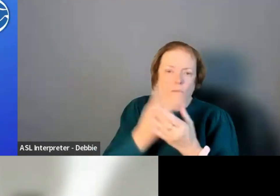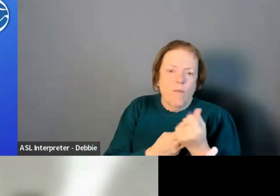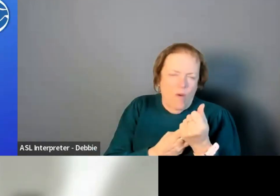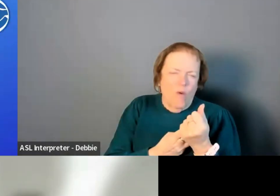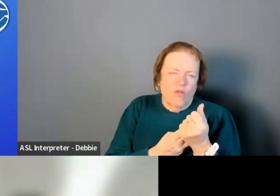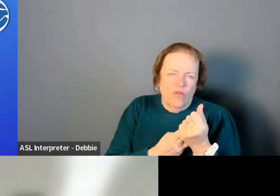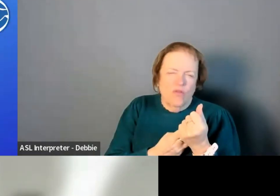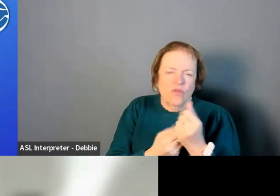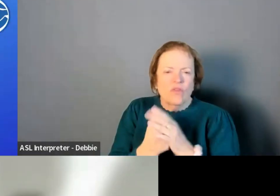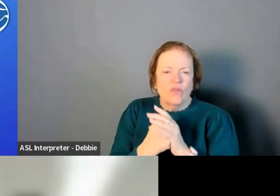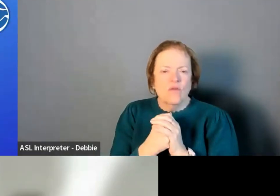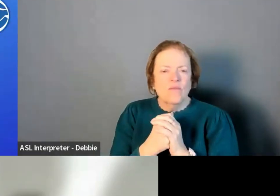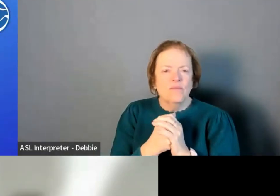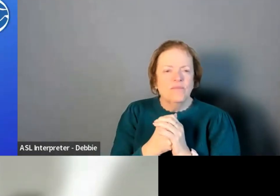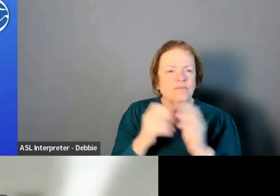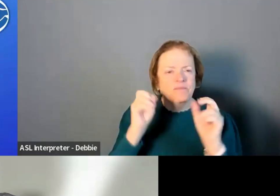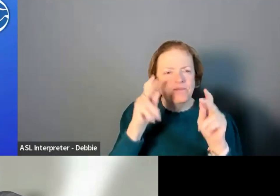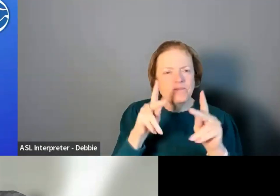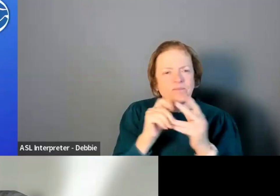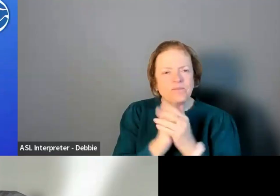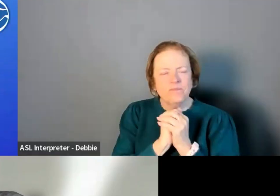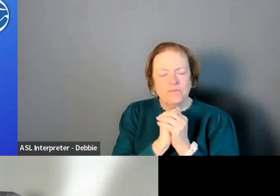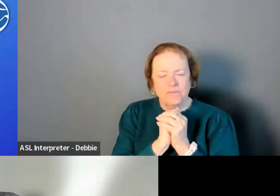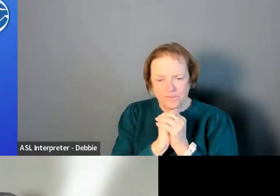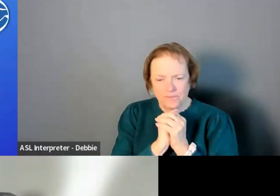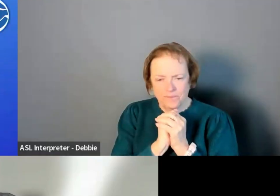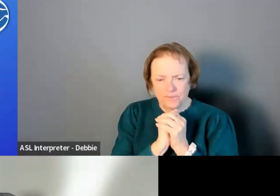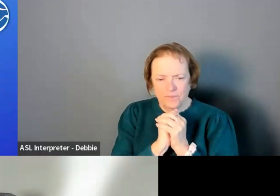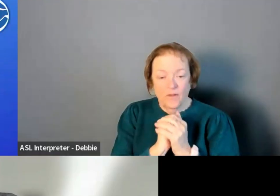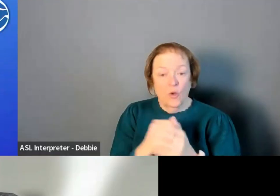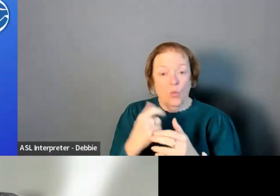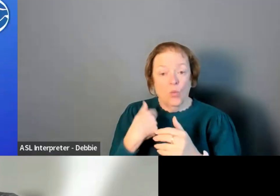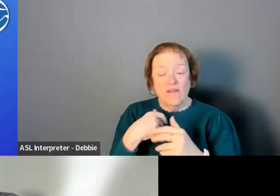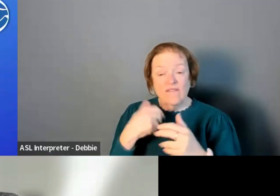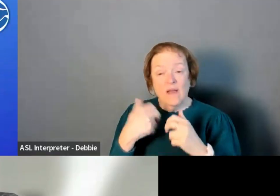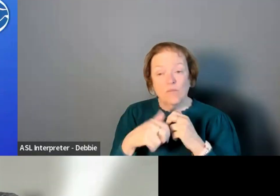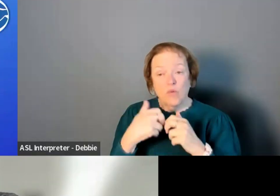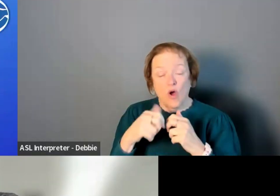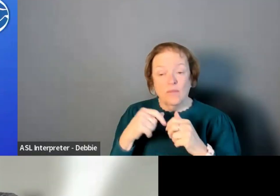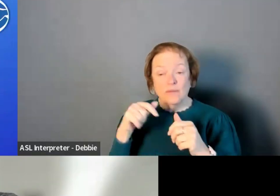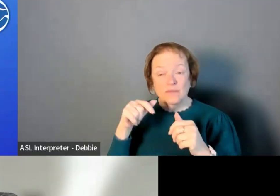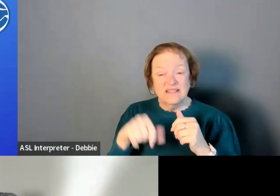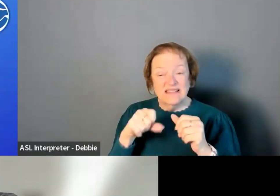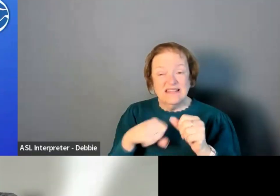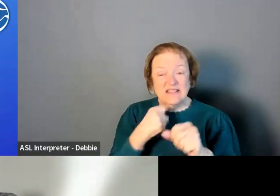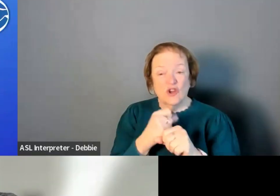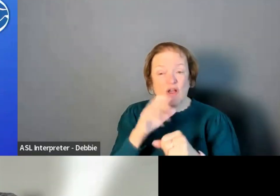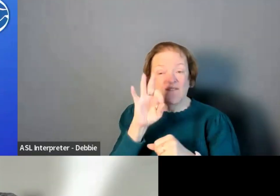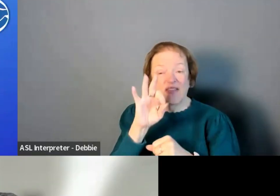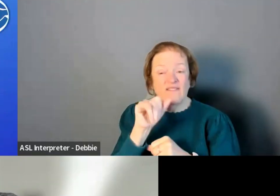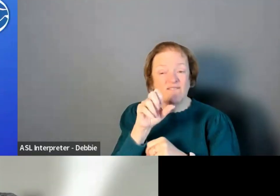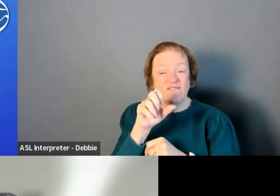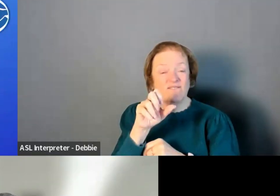Alright, follow-up in the chat. We have experienced issues this year with the audio of the FAST FM's Bluetooth or cord.